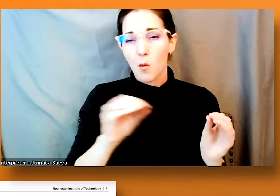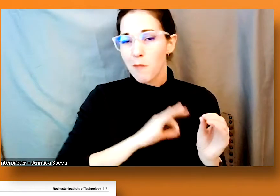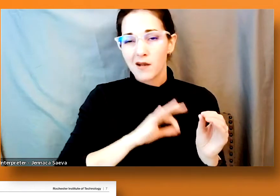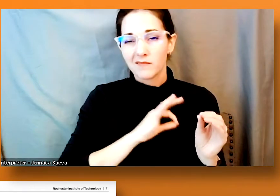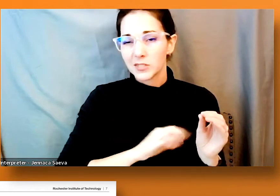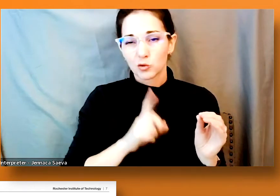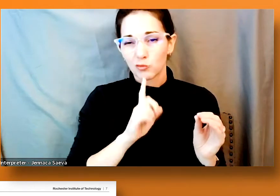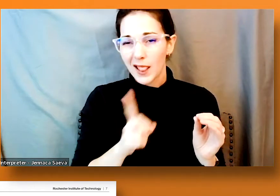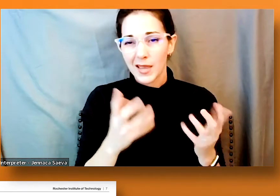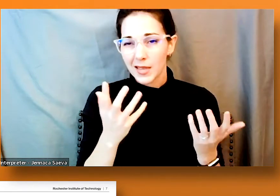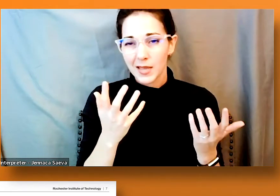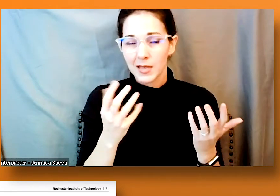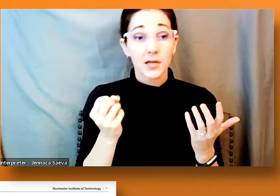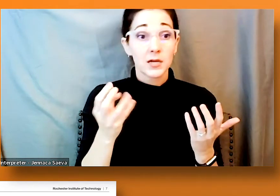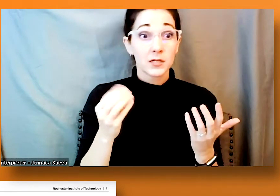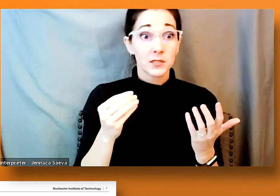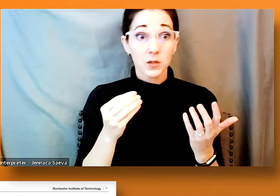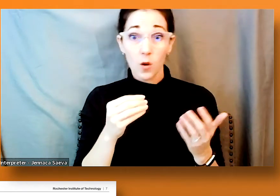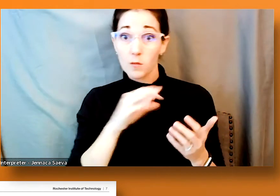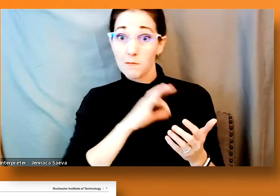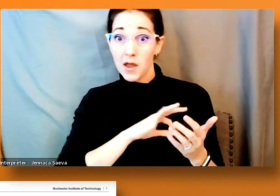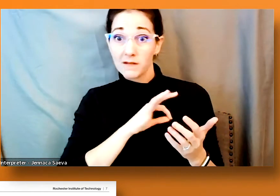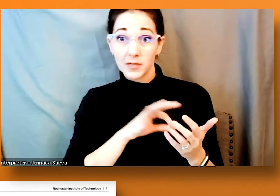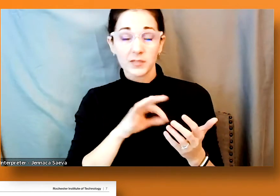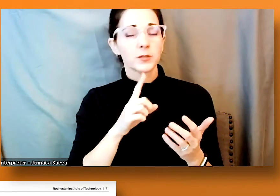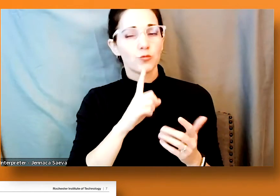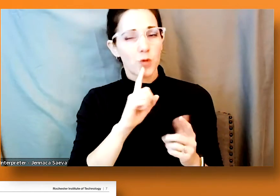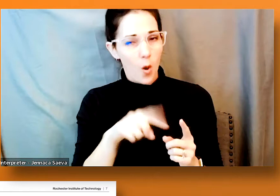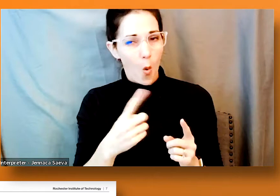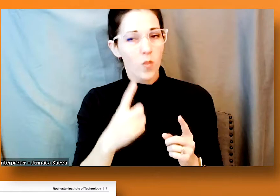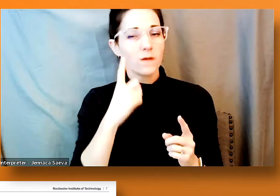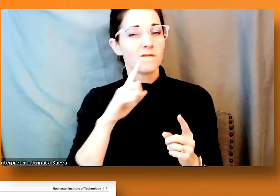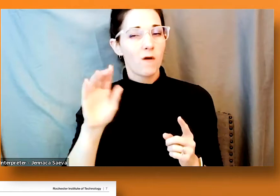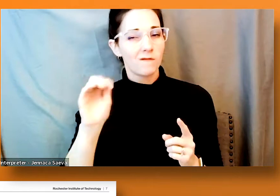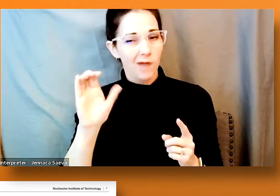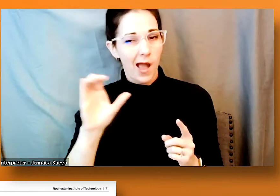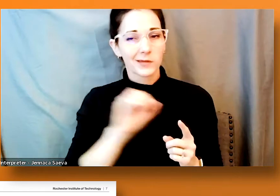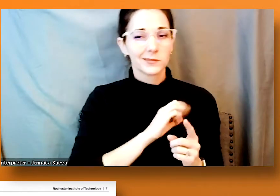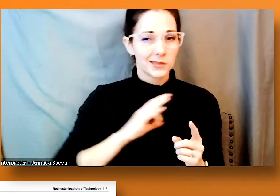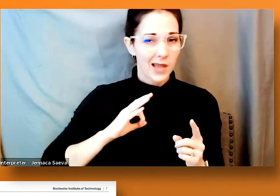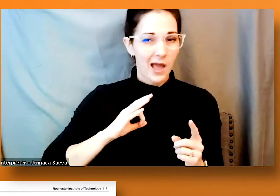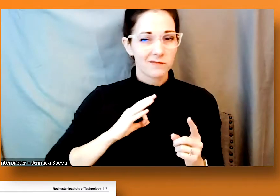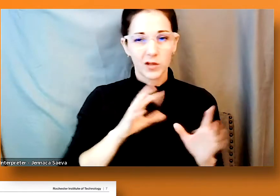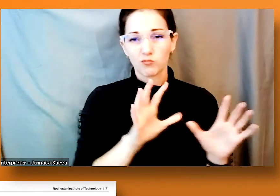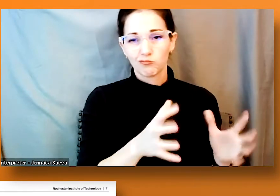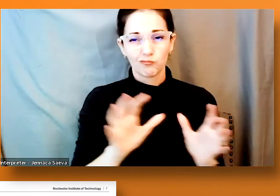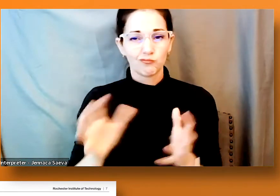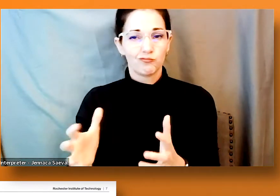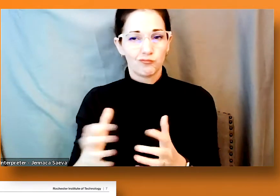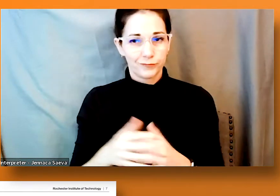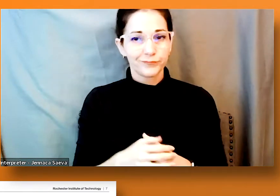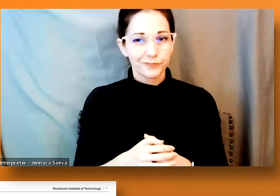So the benefits you'll see is just for the faculty and staff.